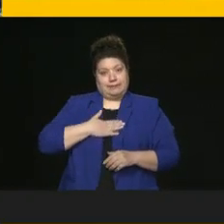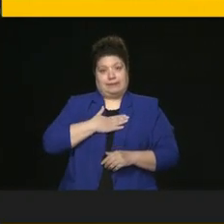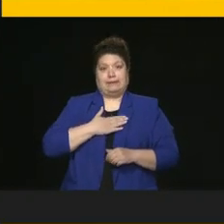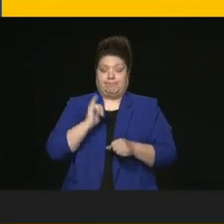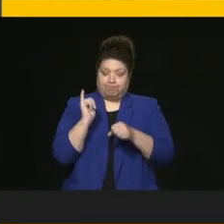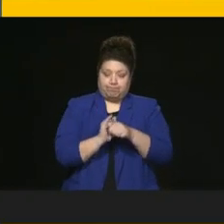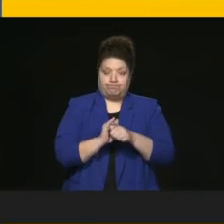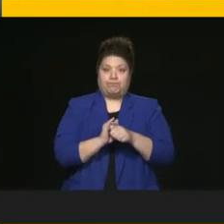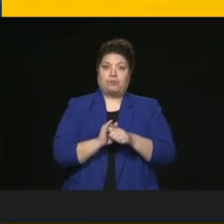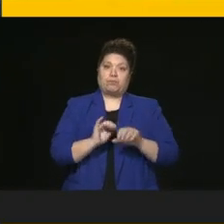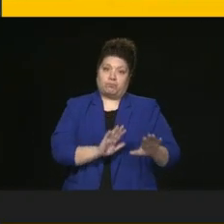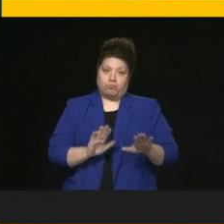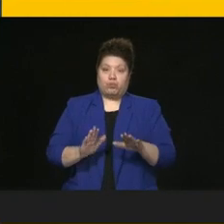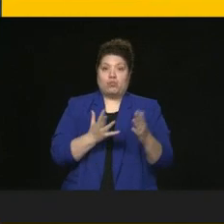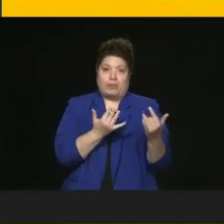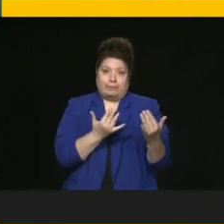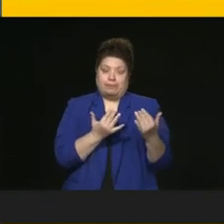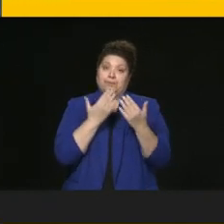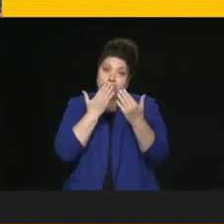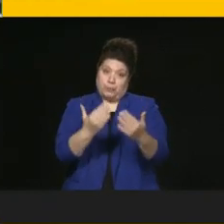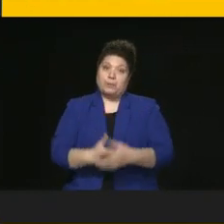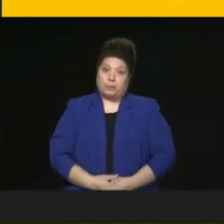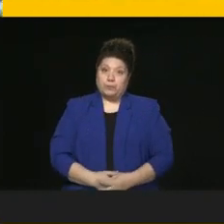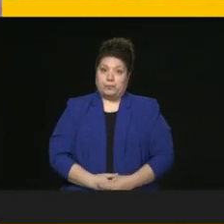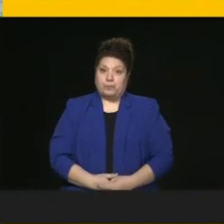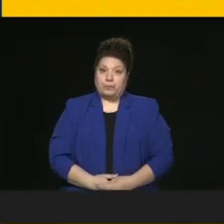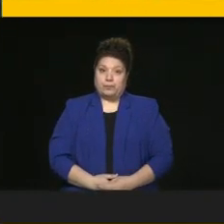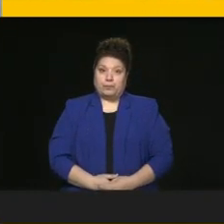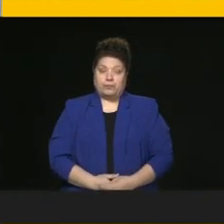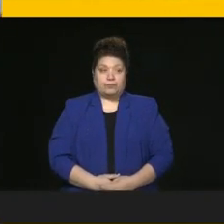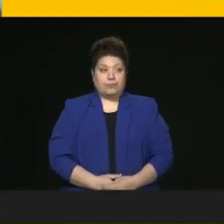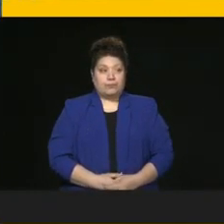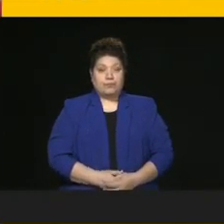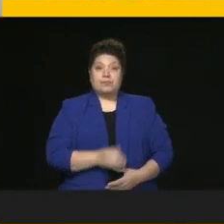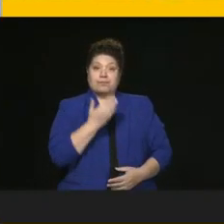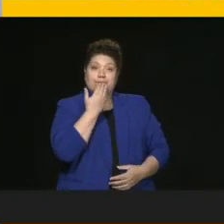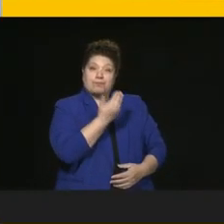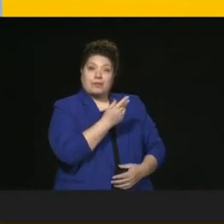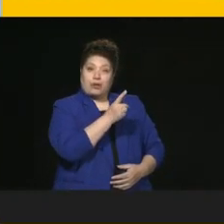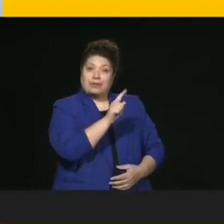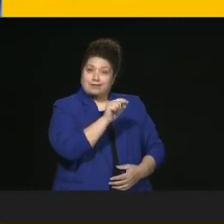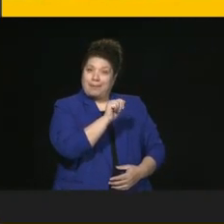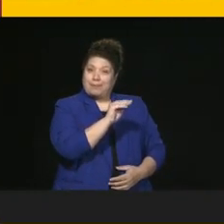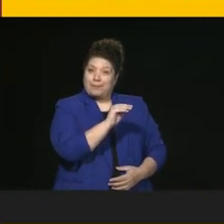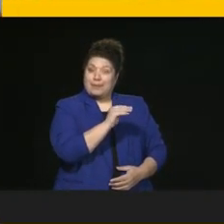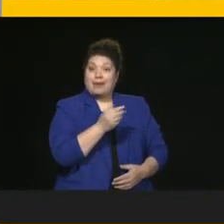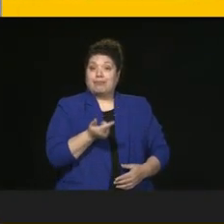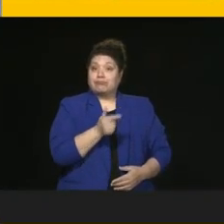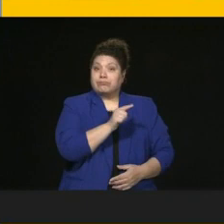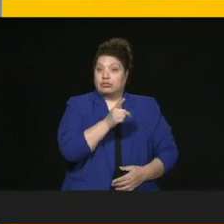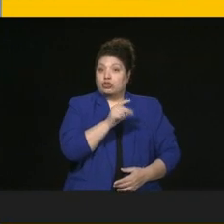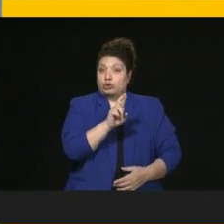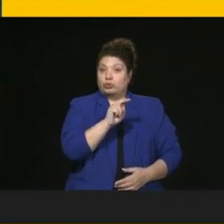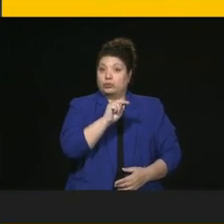THANK YOU.